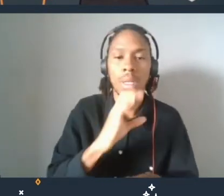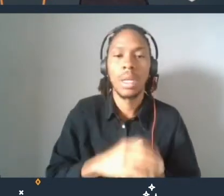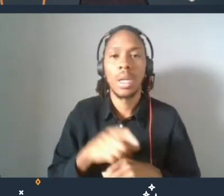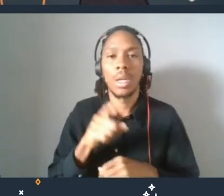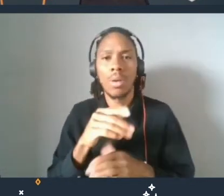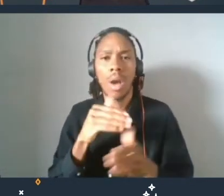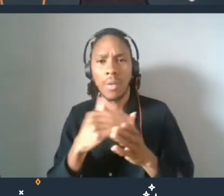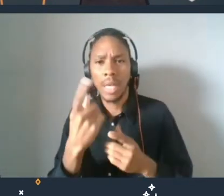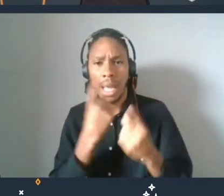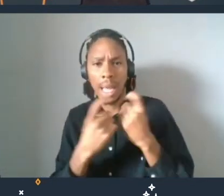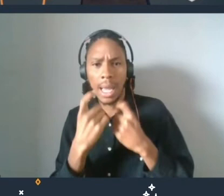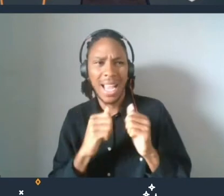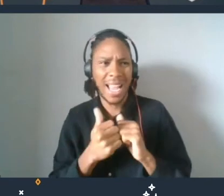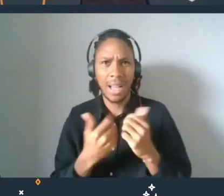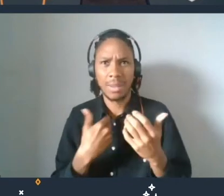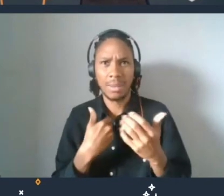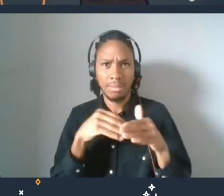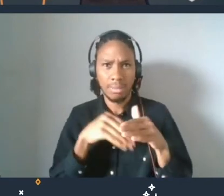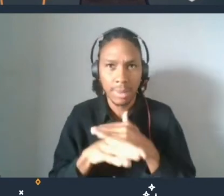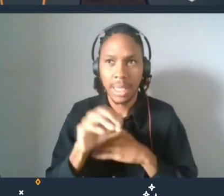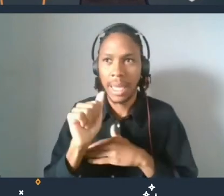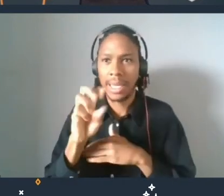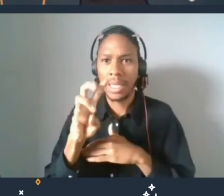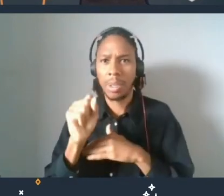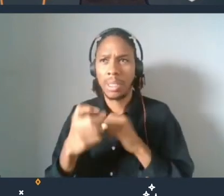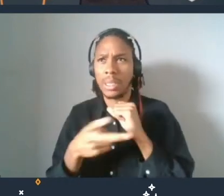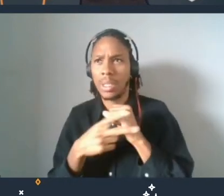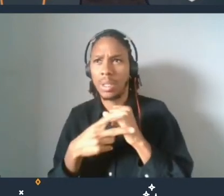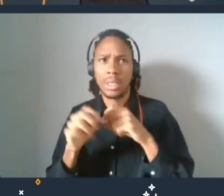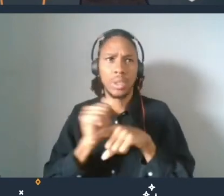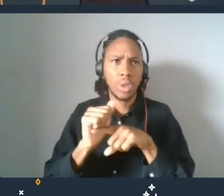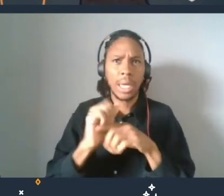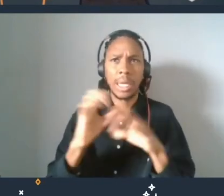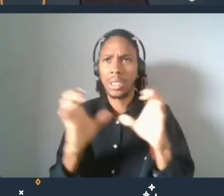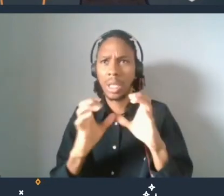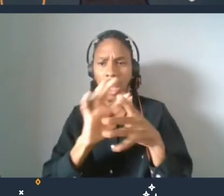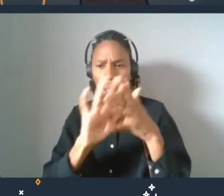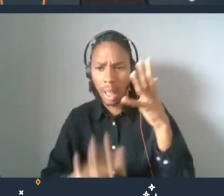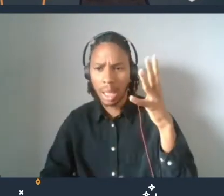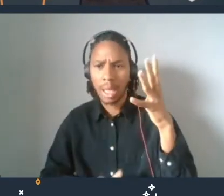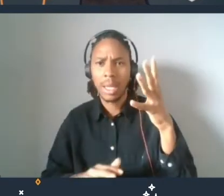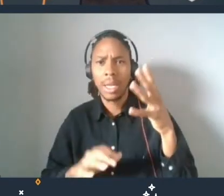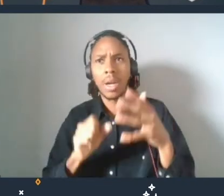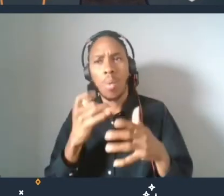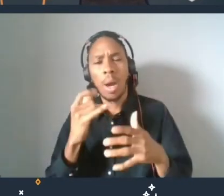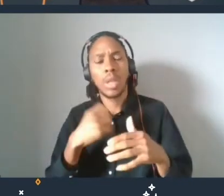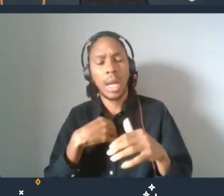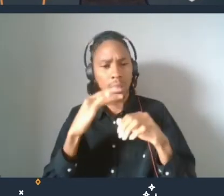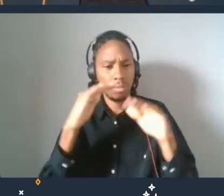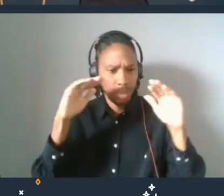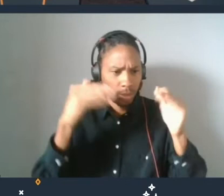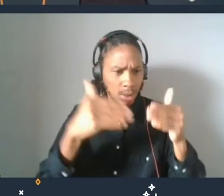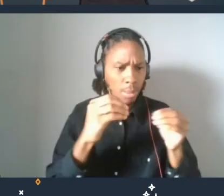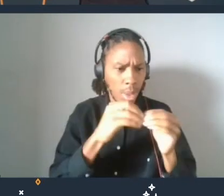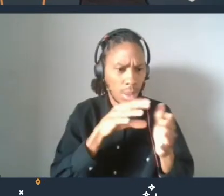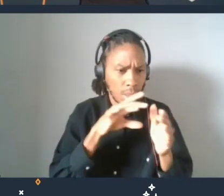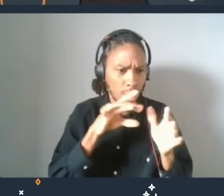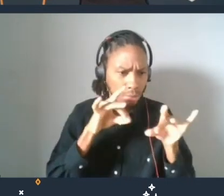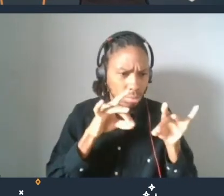"How do I really get into AWS storage and training and certification so that I can spend more time learning each of the most important aspects